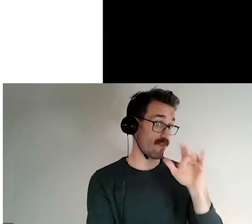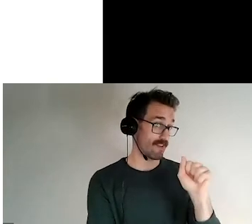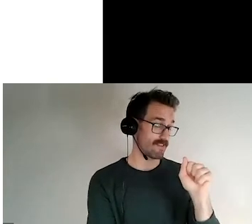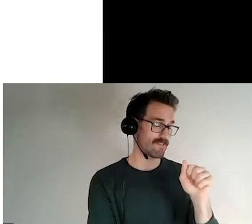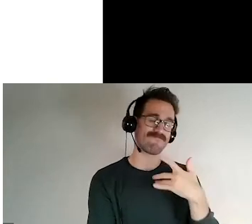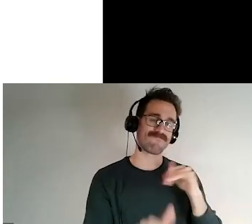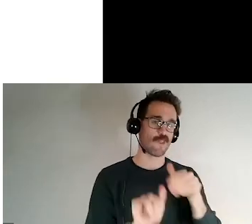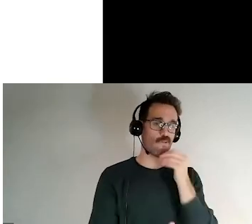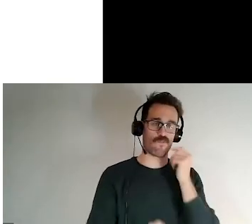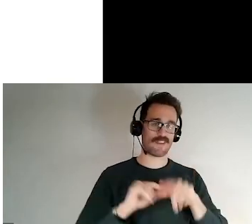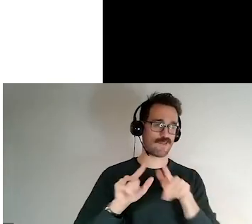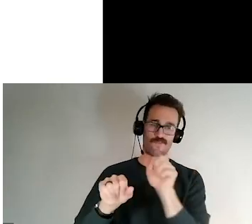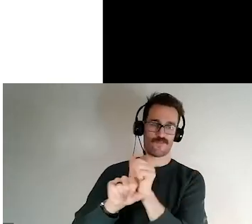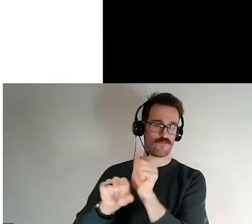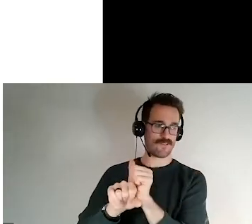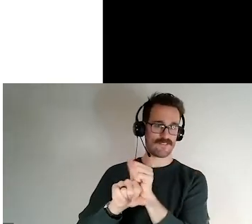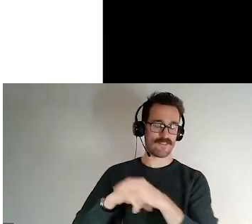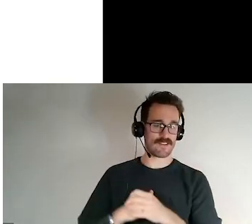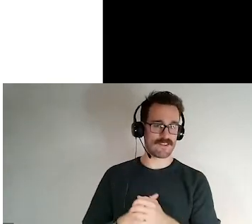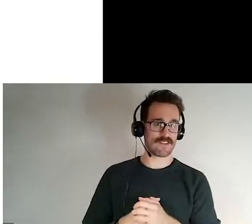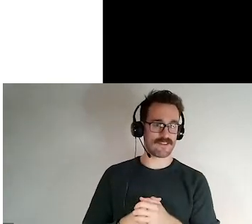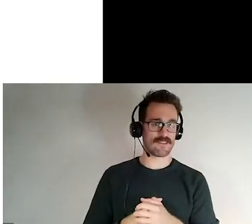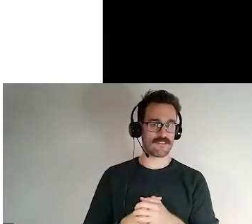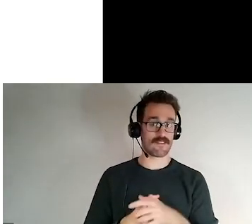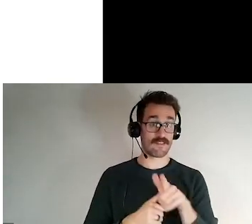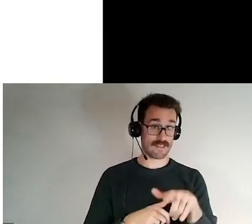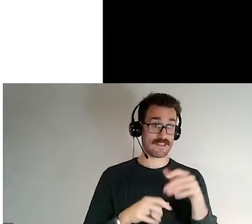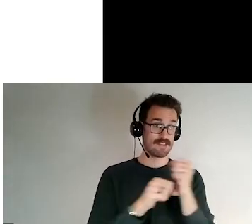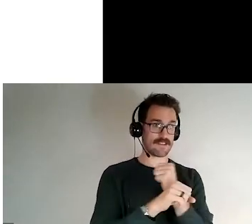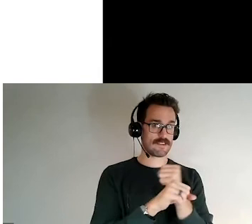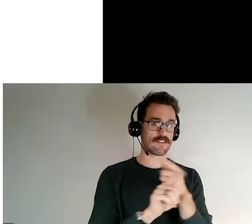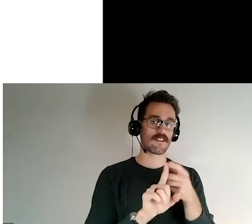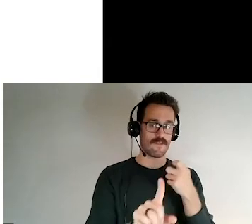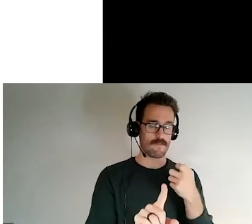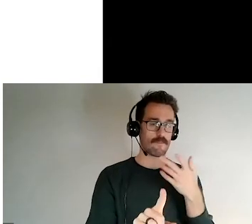of people without arthritis and this statistic comes from Badley et al.